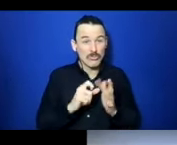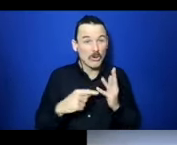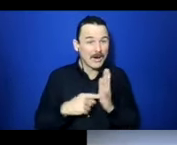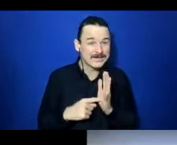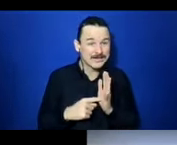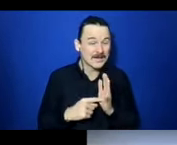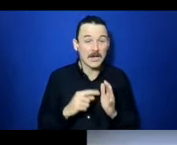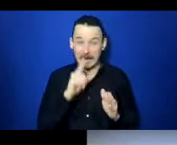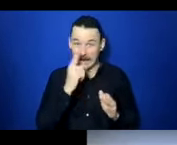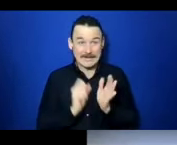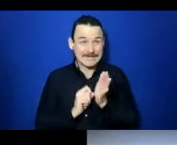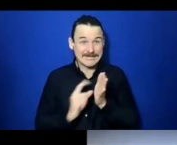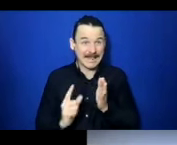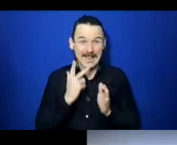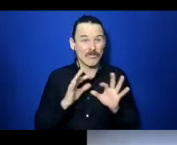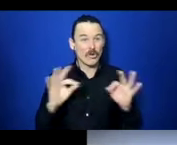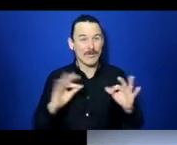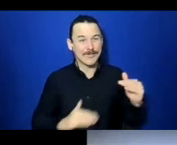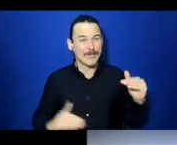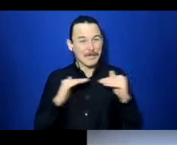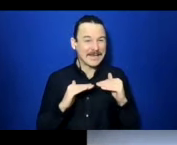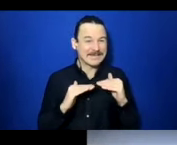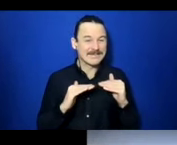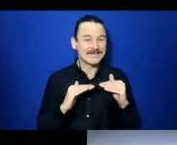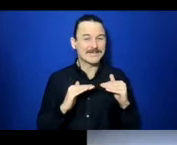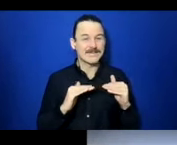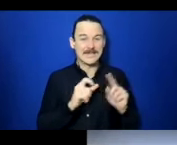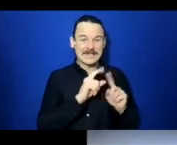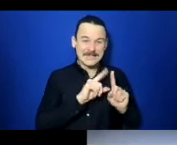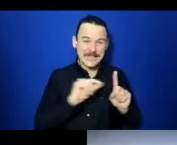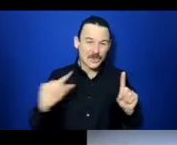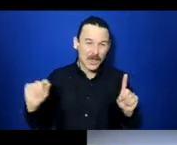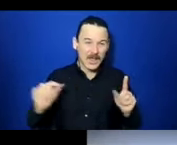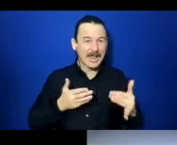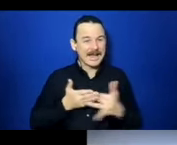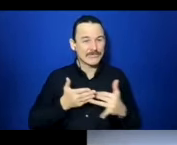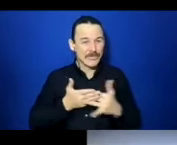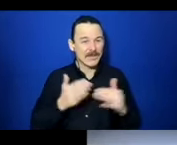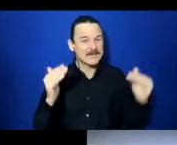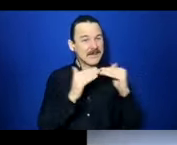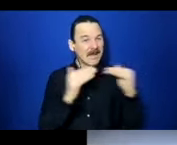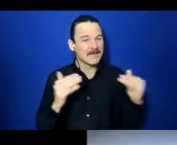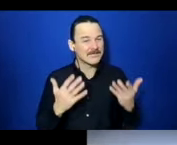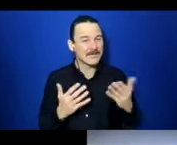So as a venture capitalist you should be looking at accessibility as a requirement